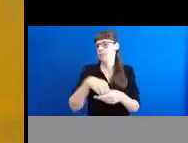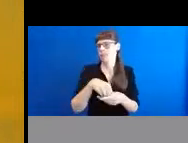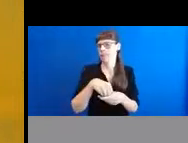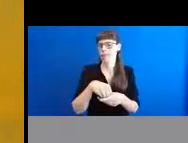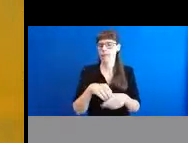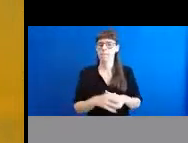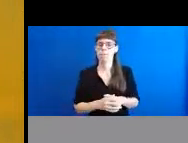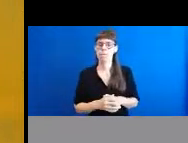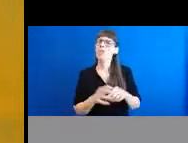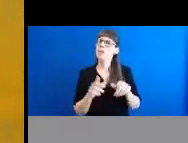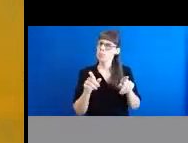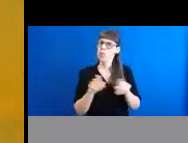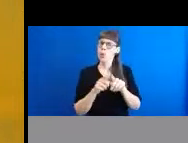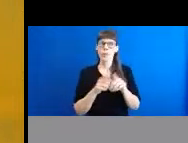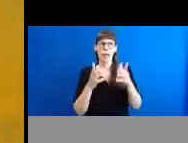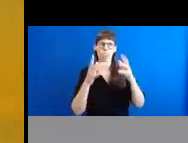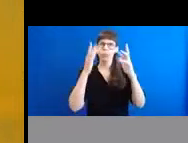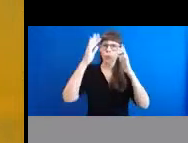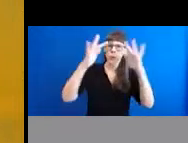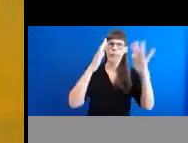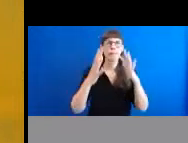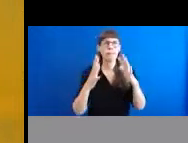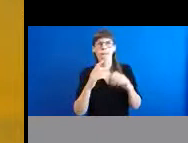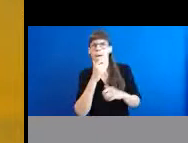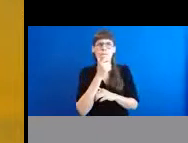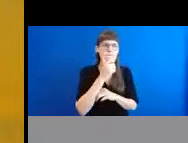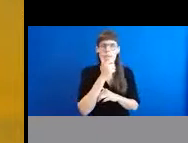recovery actions. But also the commitment and